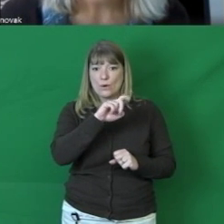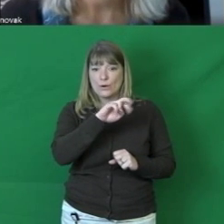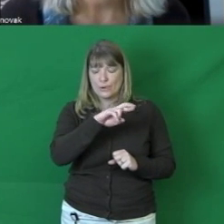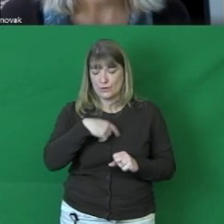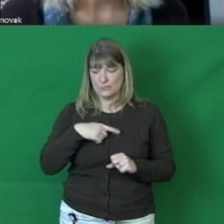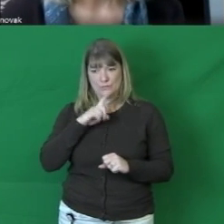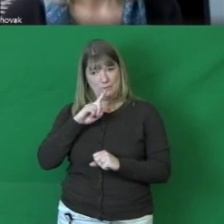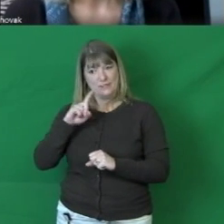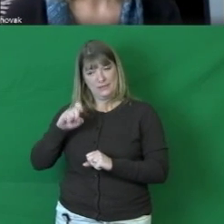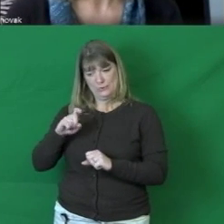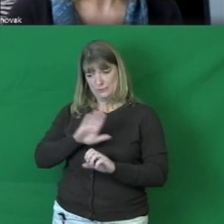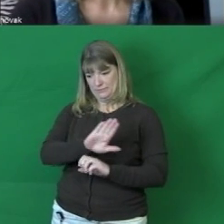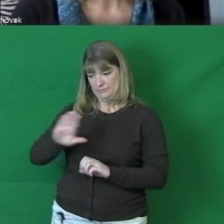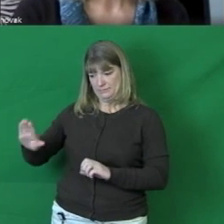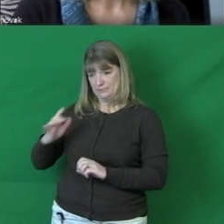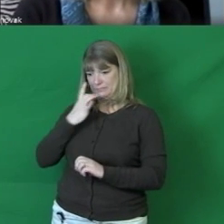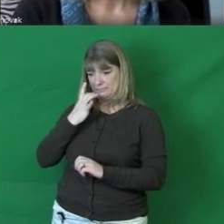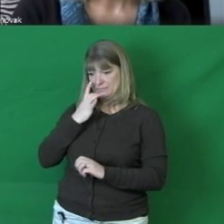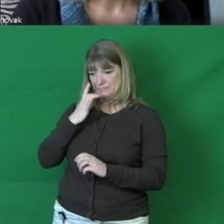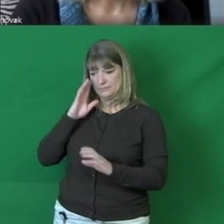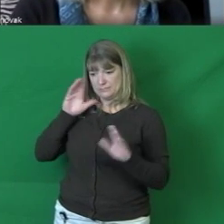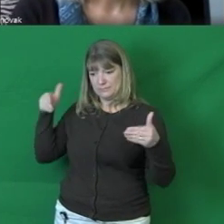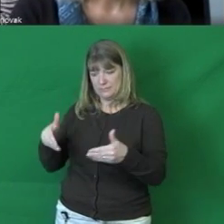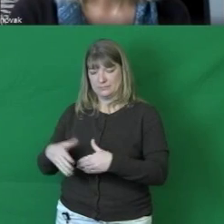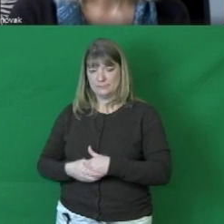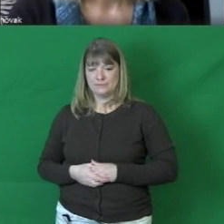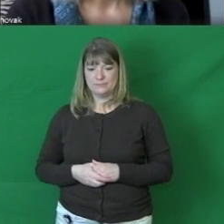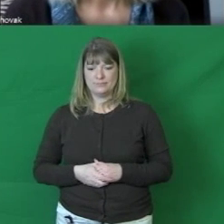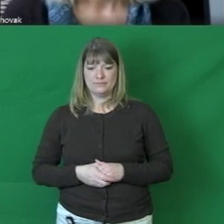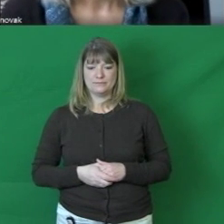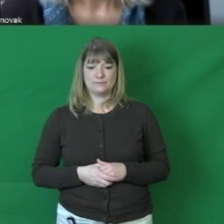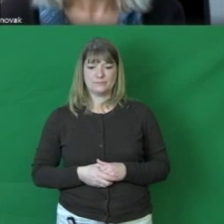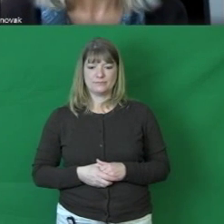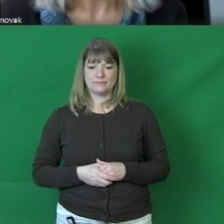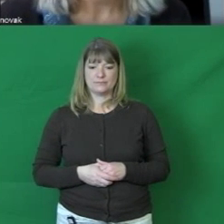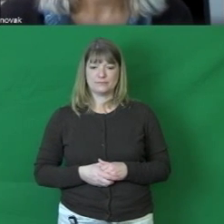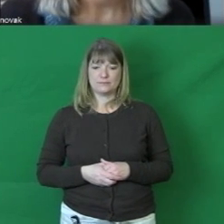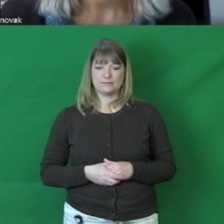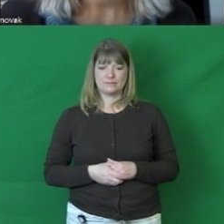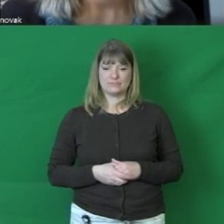to preferences.